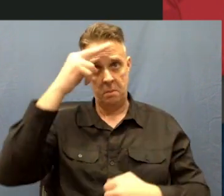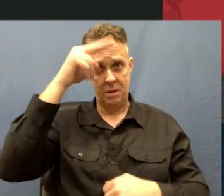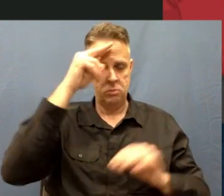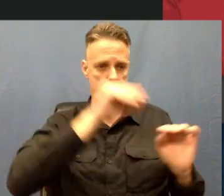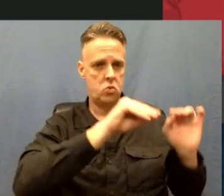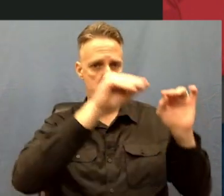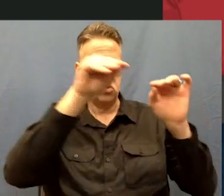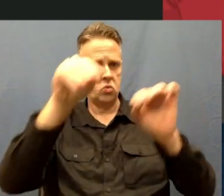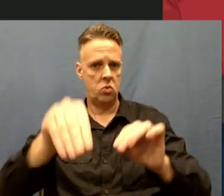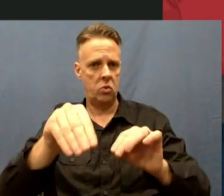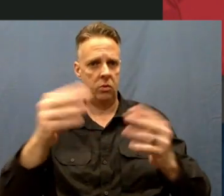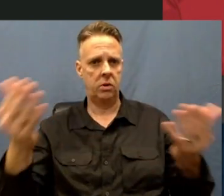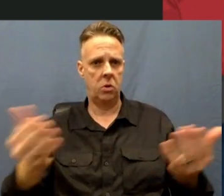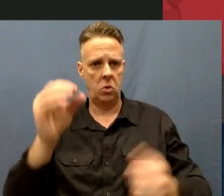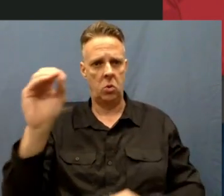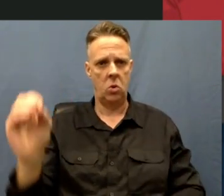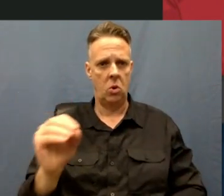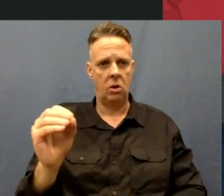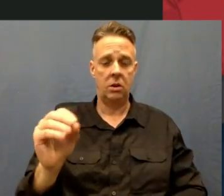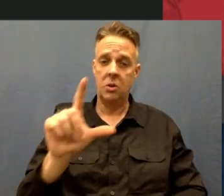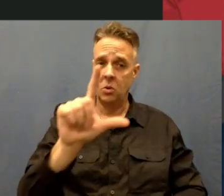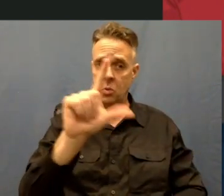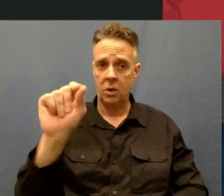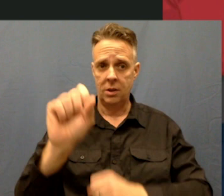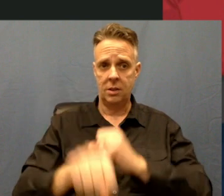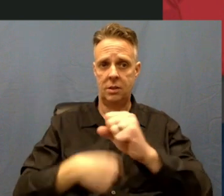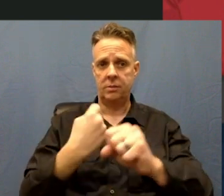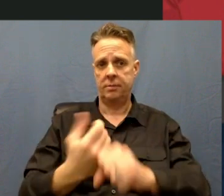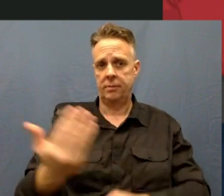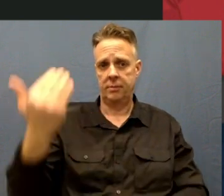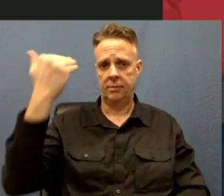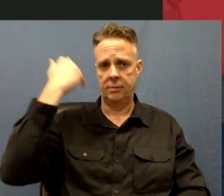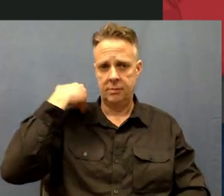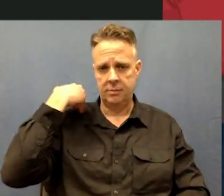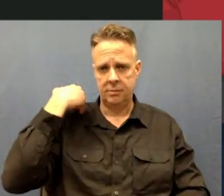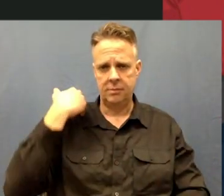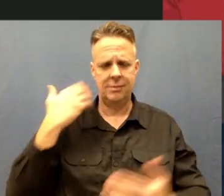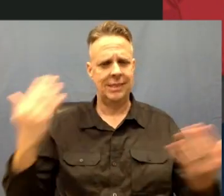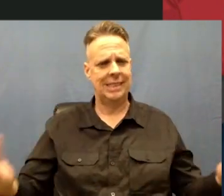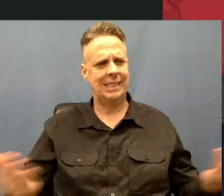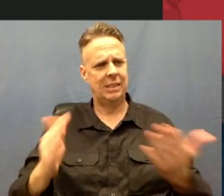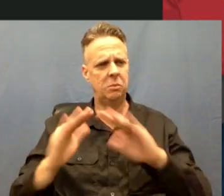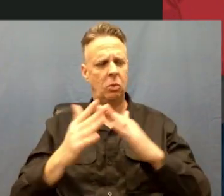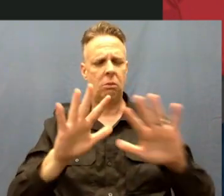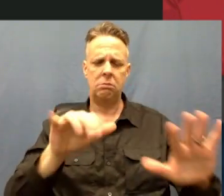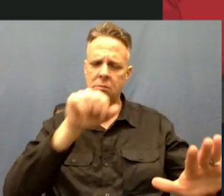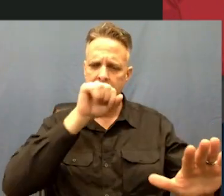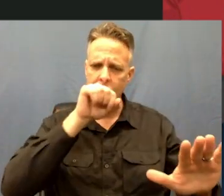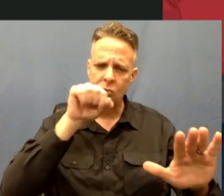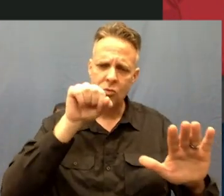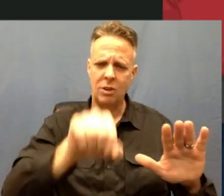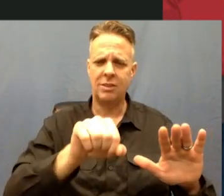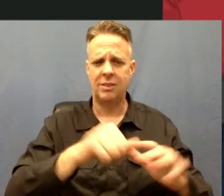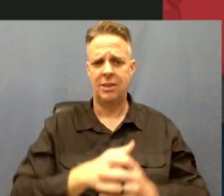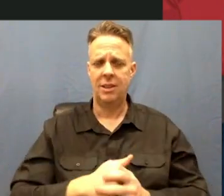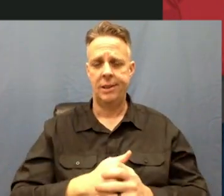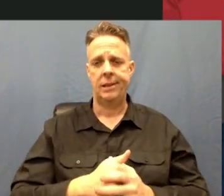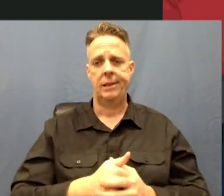FROM MEXICO TO OREGON OVER 20 YEARS AGO. WE LOVE OUR COMMUNITY HERE. DUE TO THE DIFFICULT SITUATION